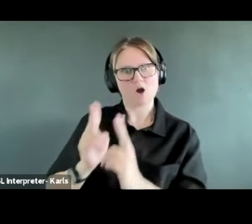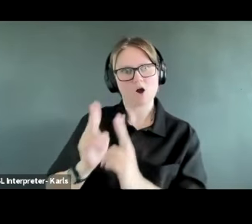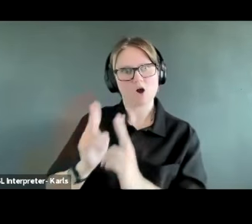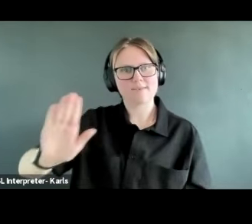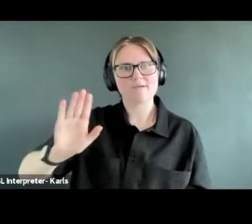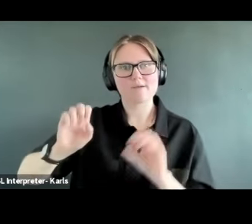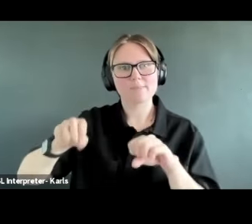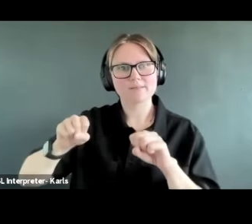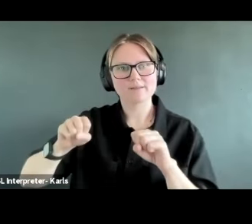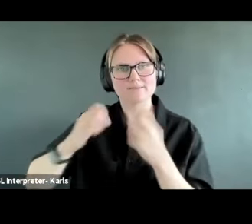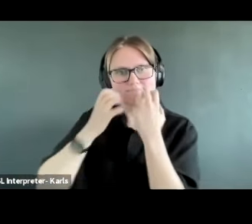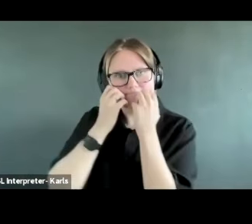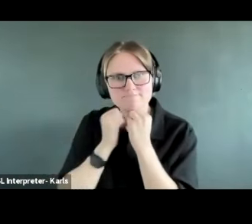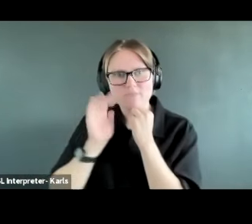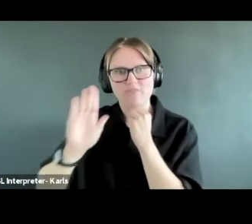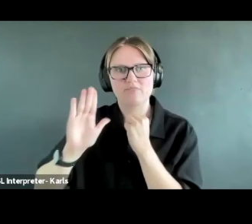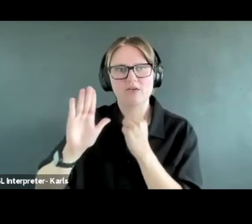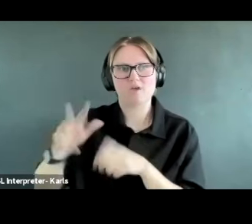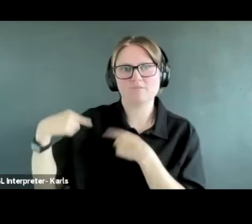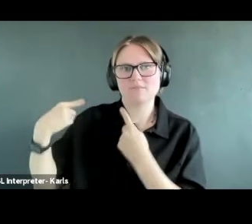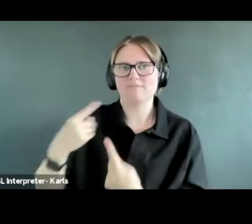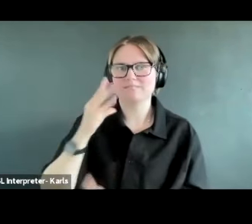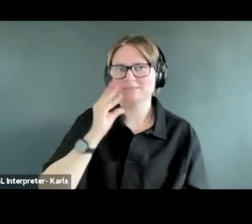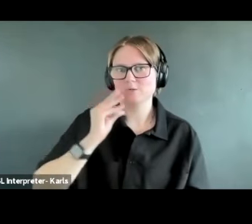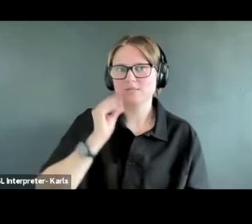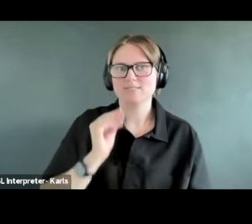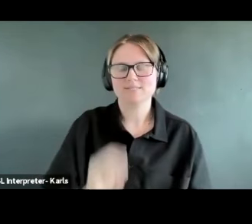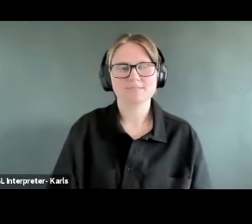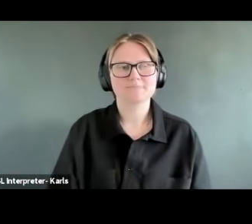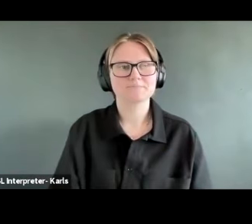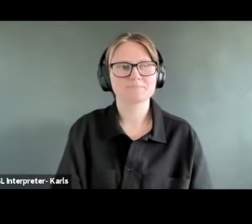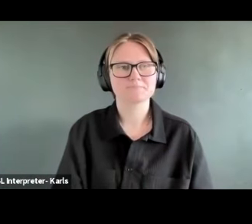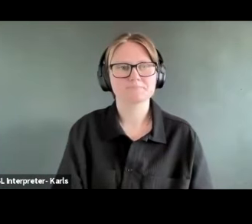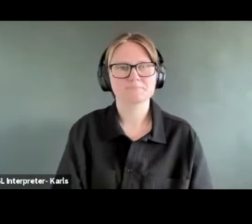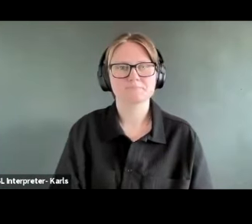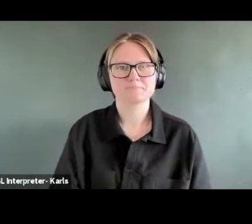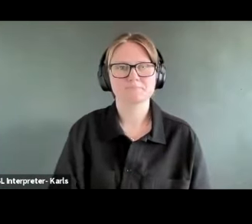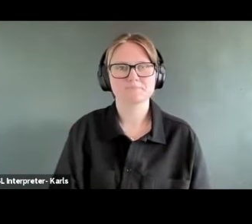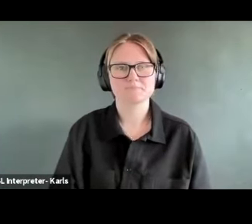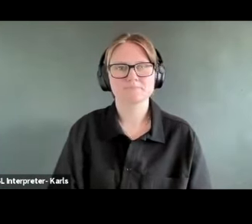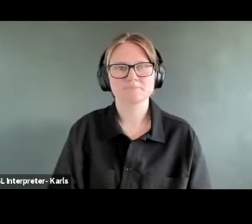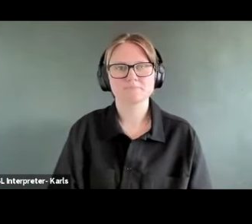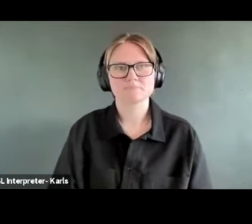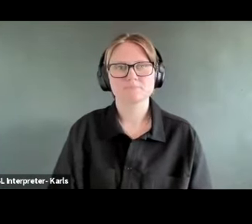values their lived experiences and so to me it's just